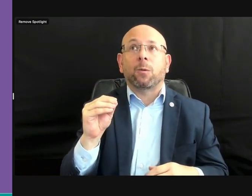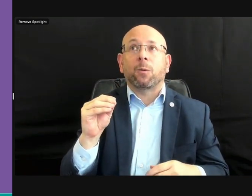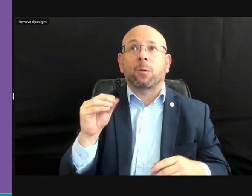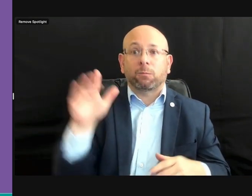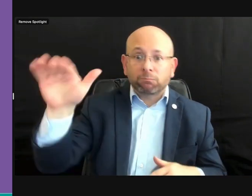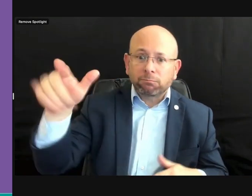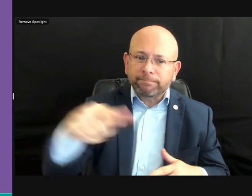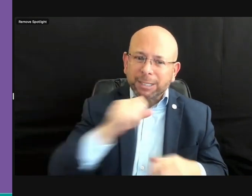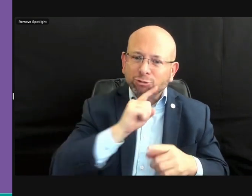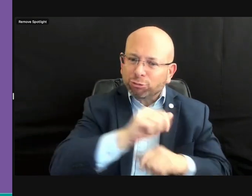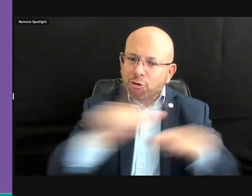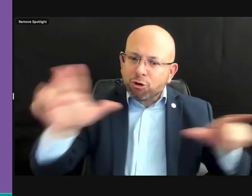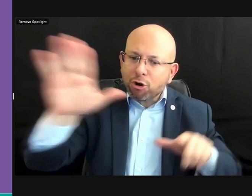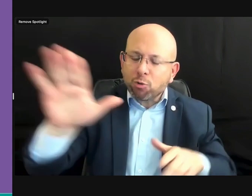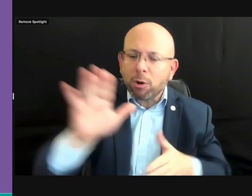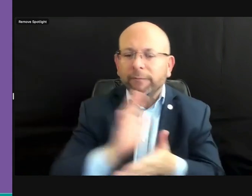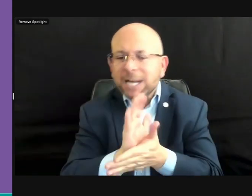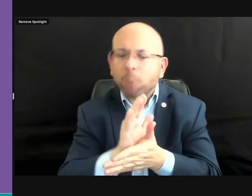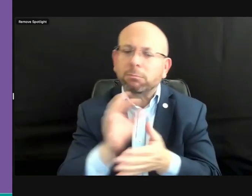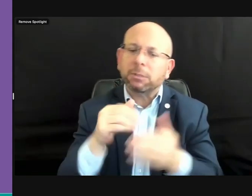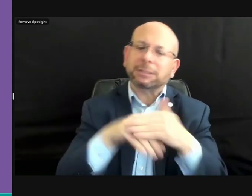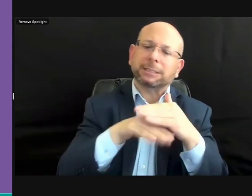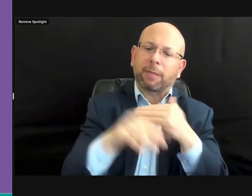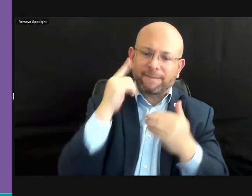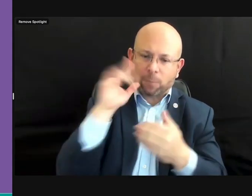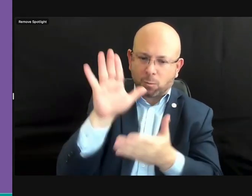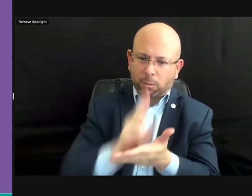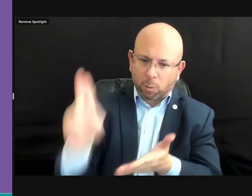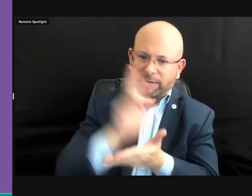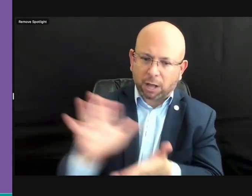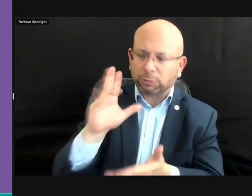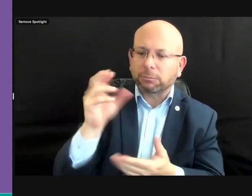We asked them to make all of their videos accessible for their college or university students.